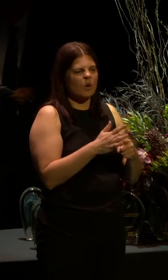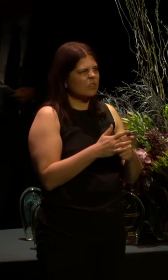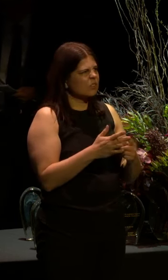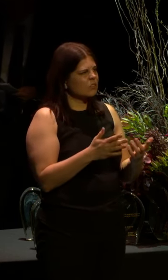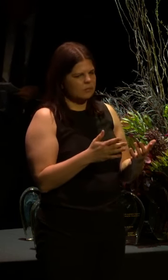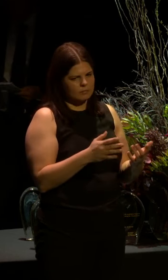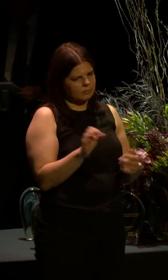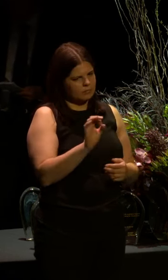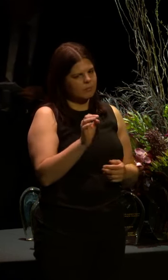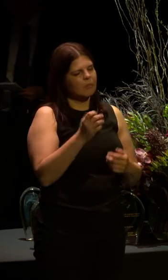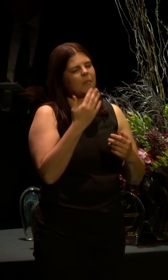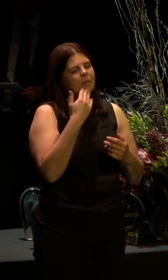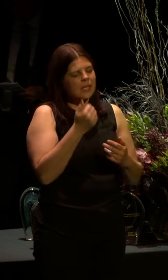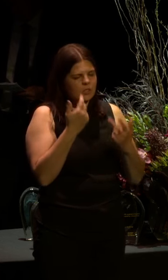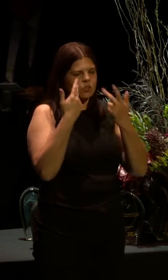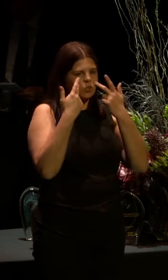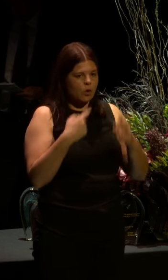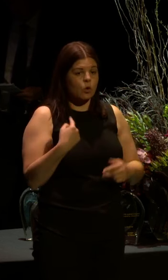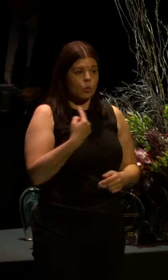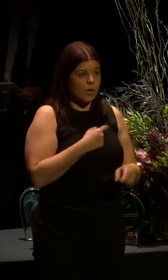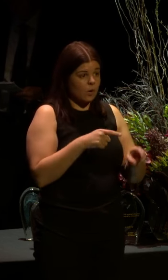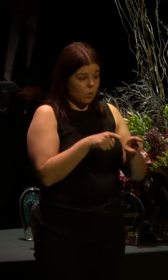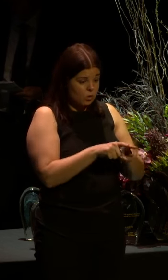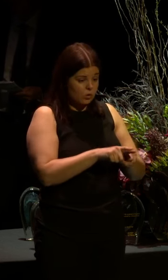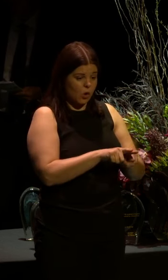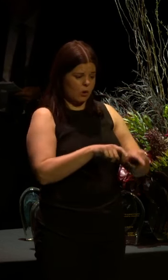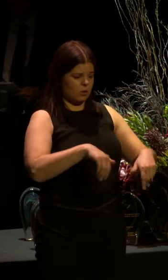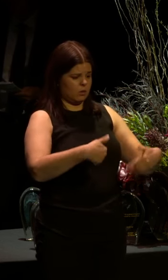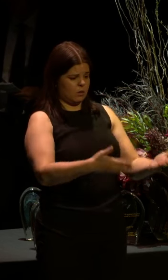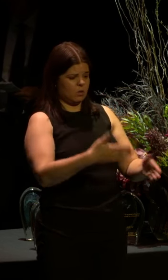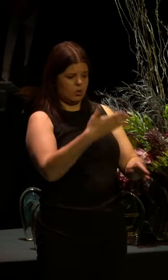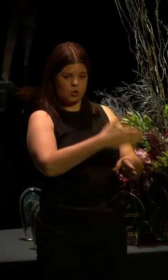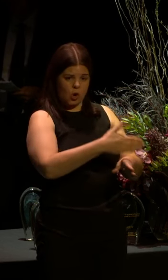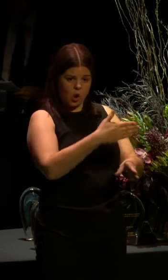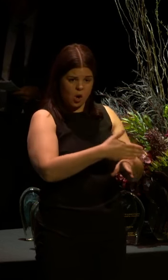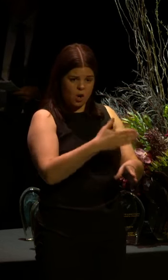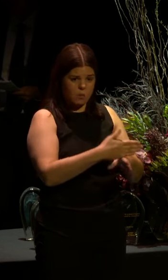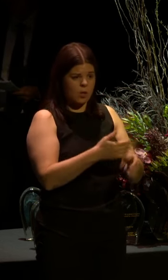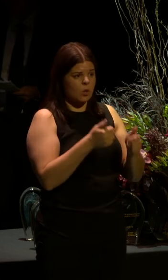please make that case that we also provide jobs, and we stimulate the economy and tourism,